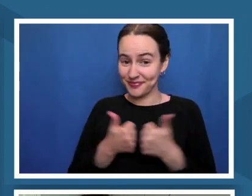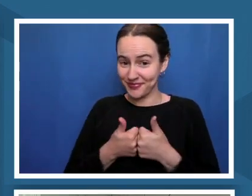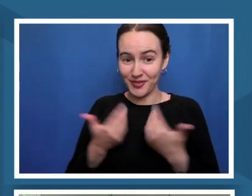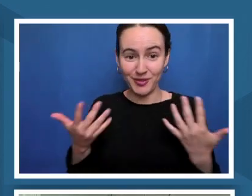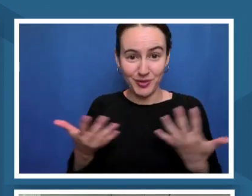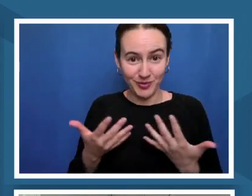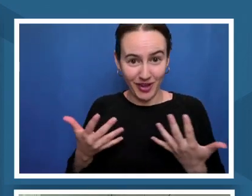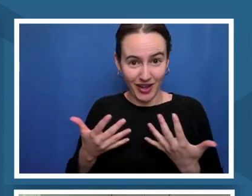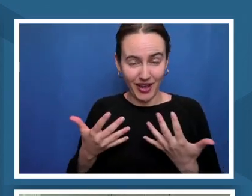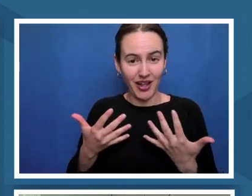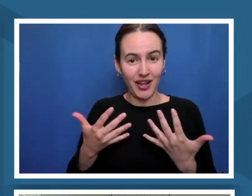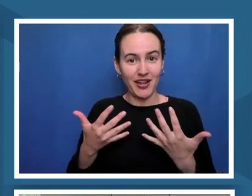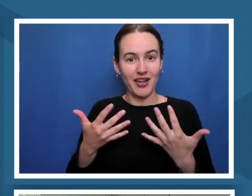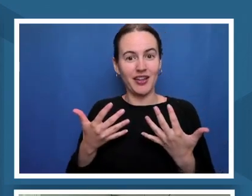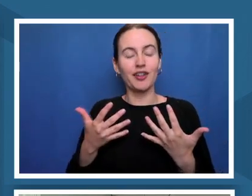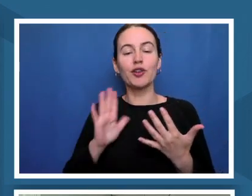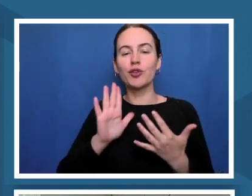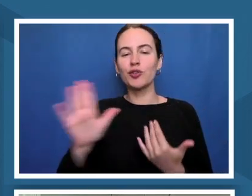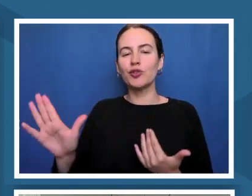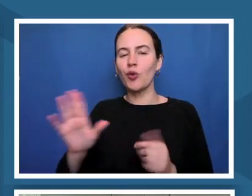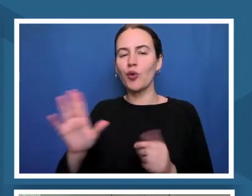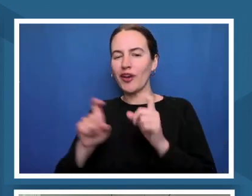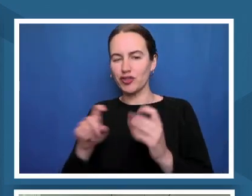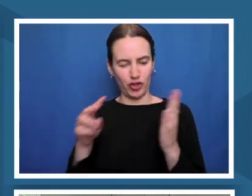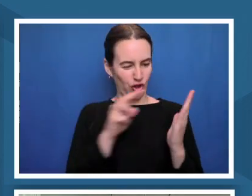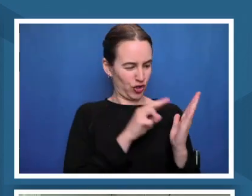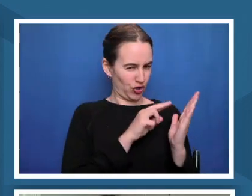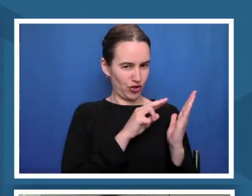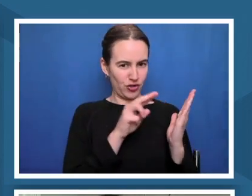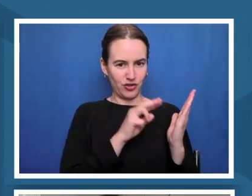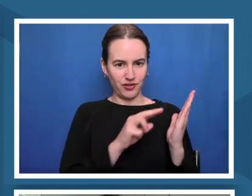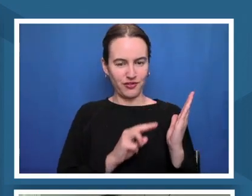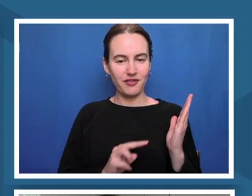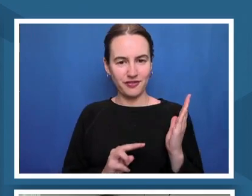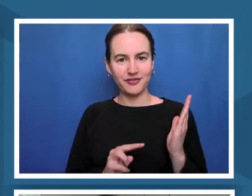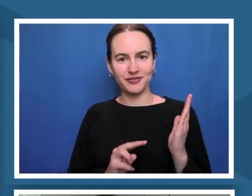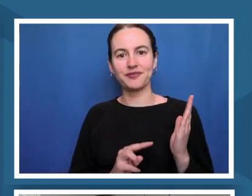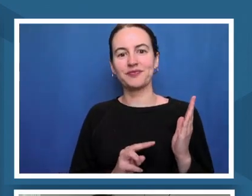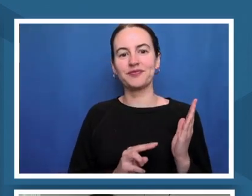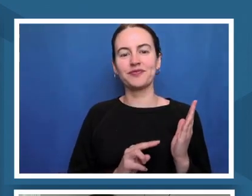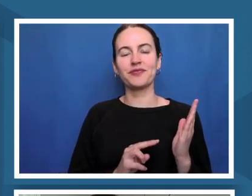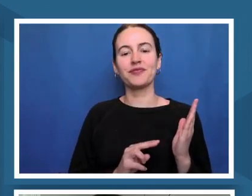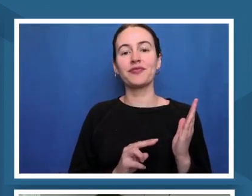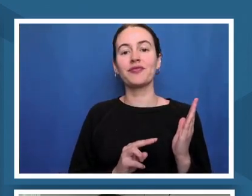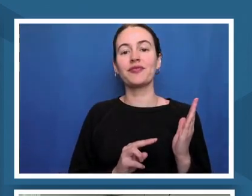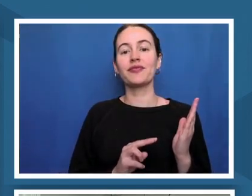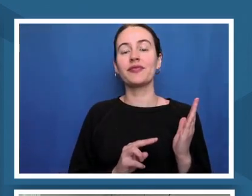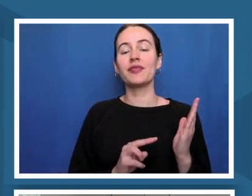all of the questions that you just wrote